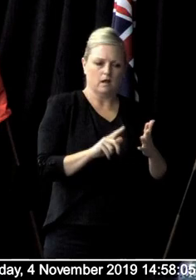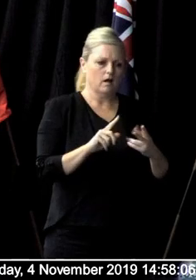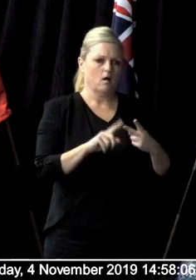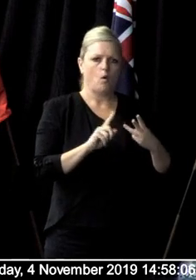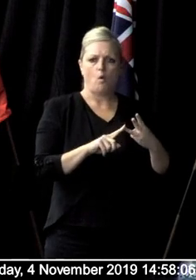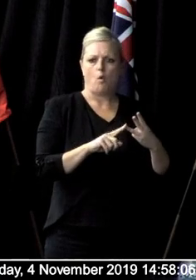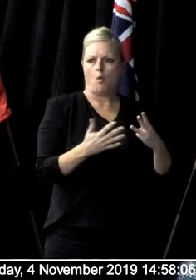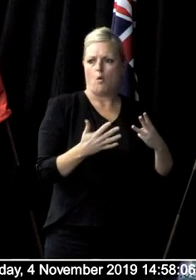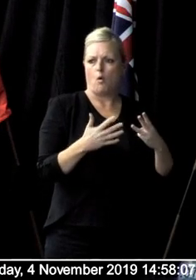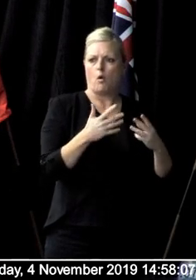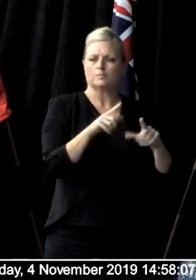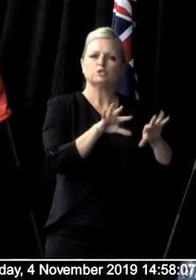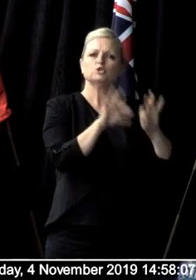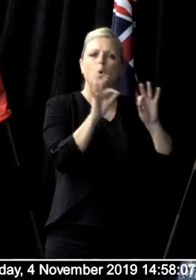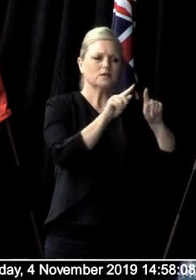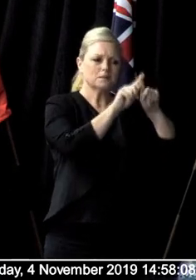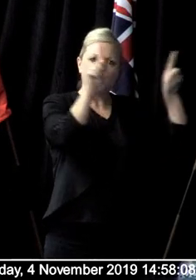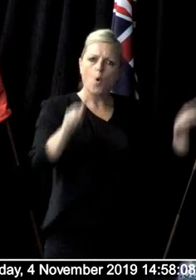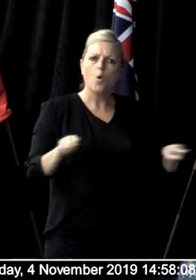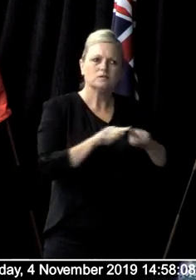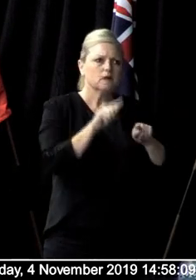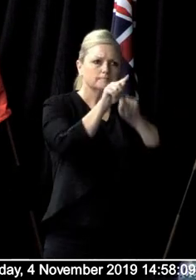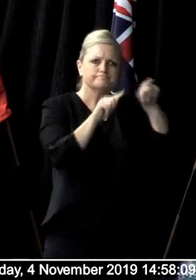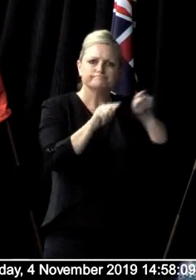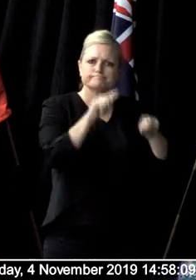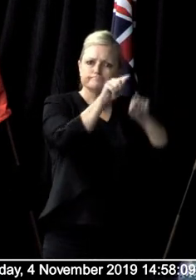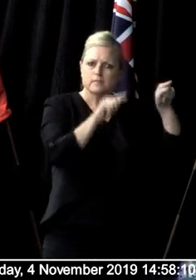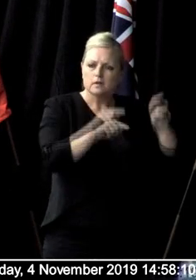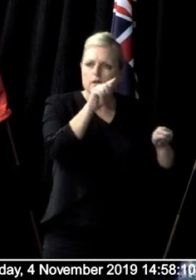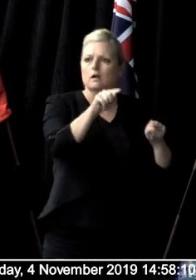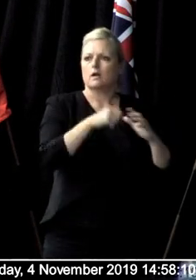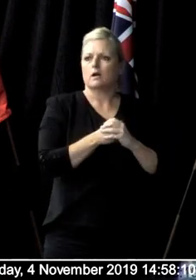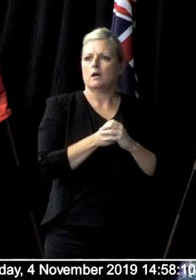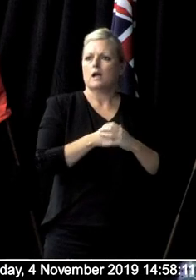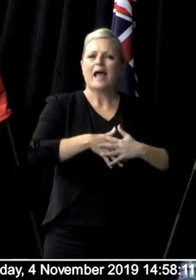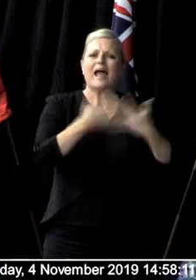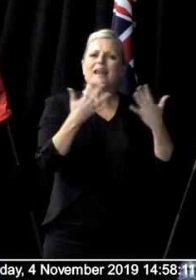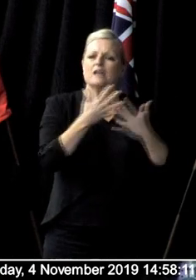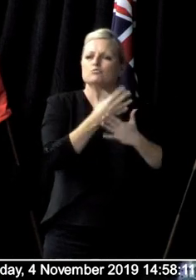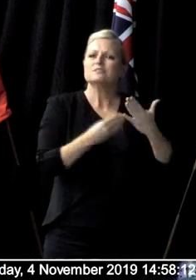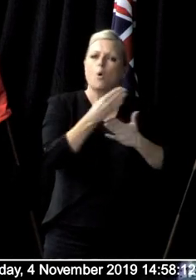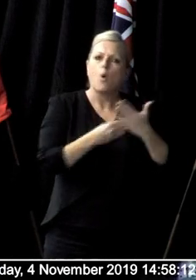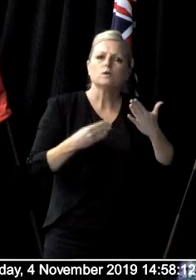Even choice boards are sometimes their – they’re resources that often families have